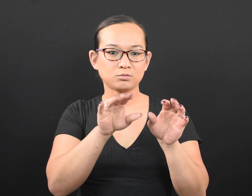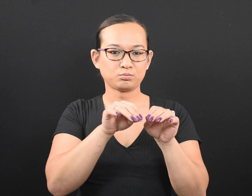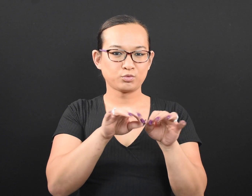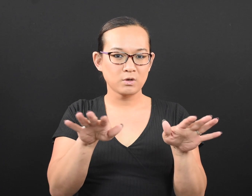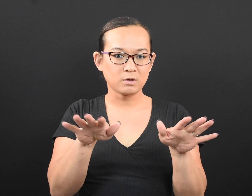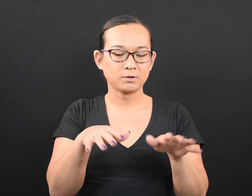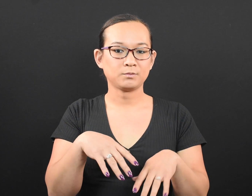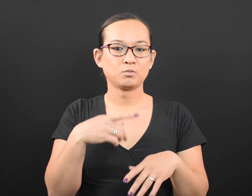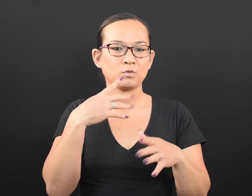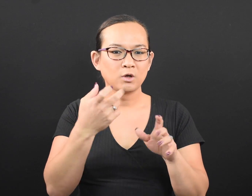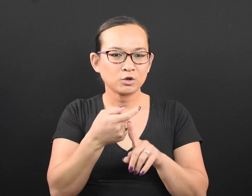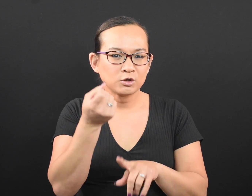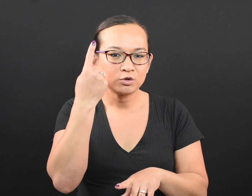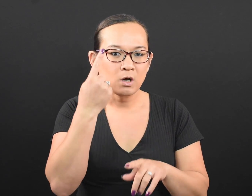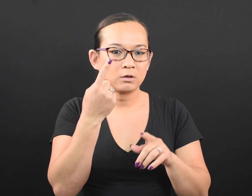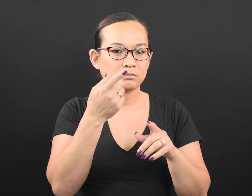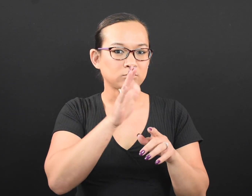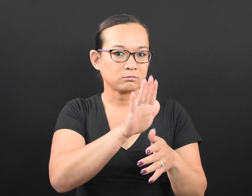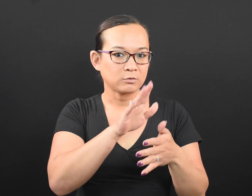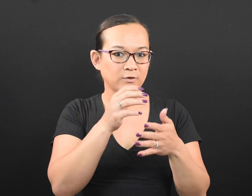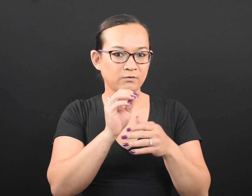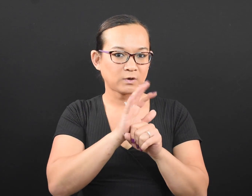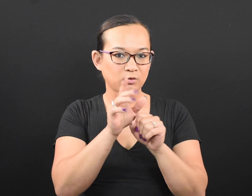They want to understand whether the variants: ●